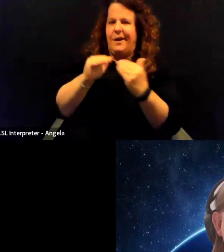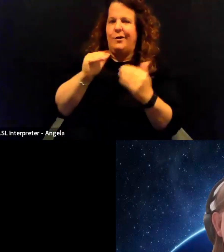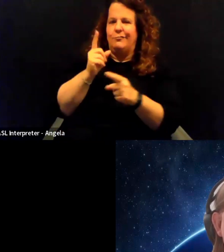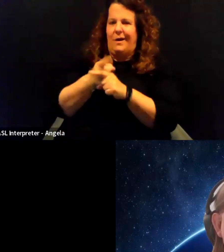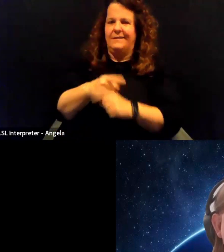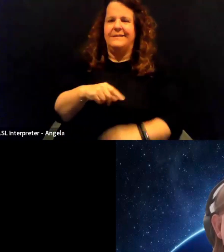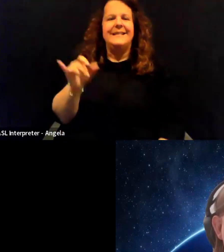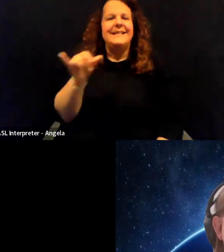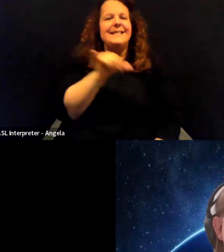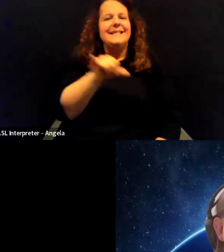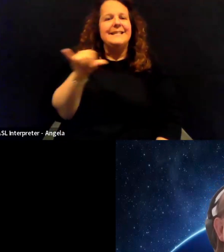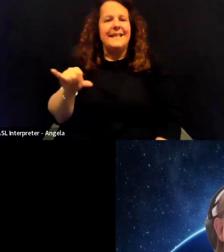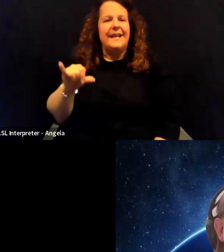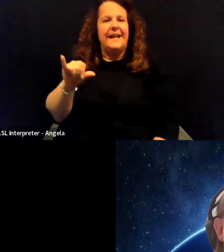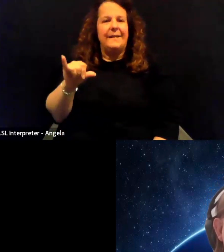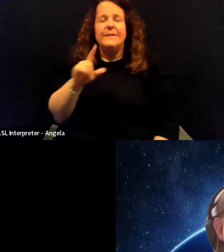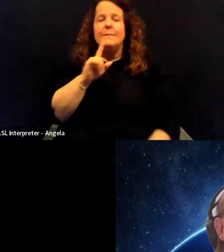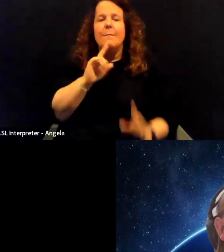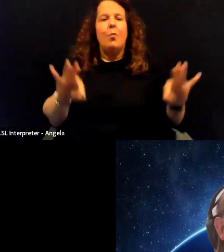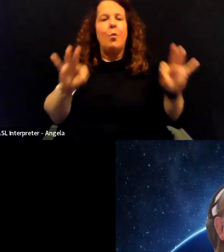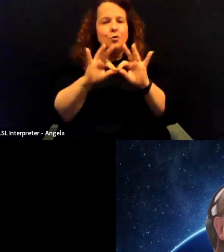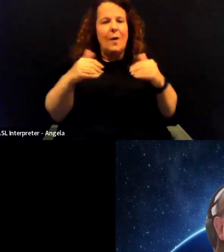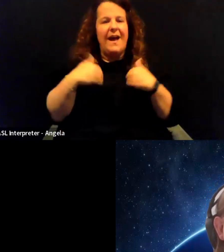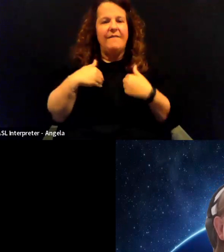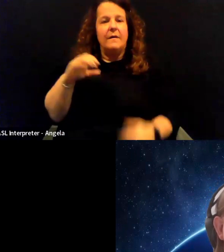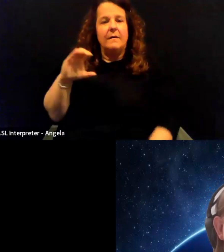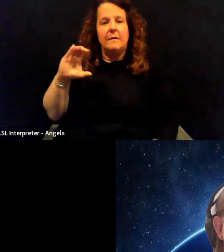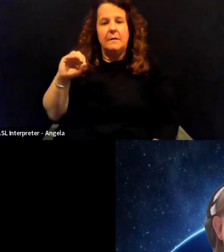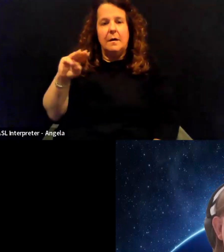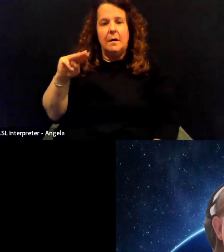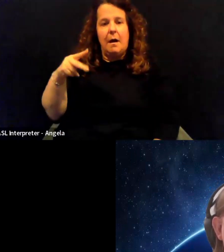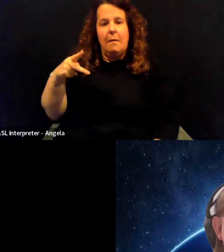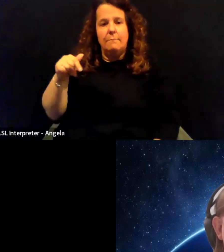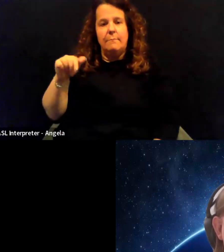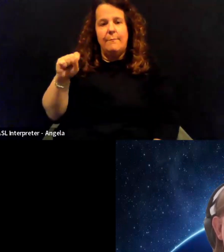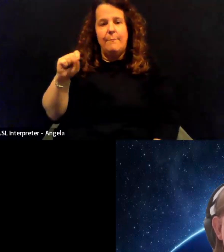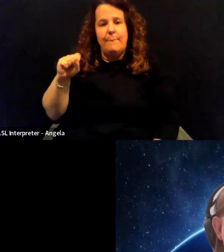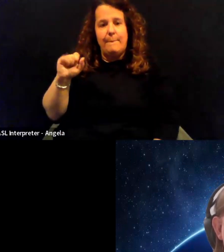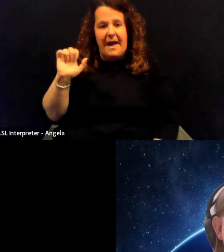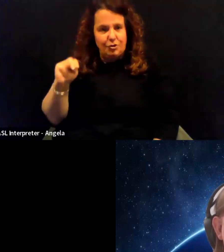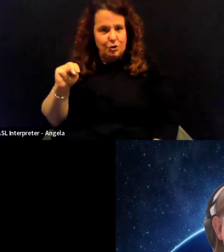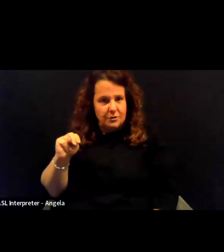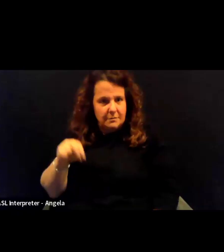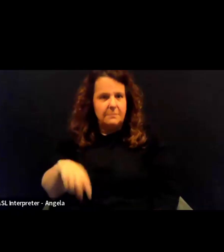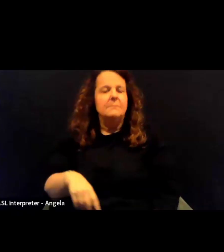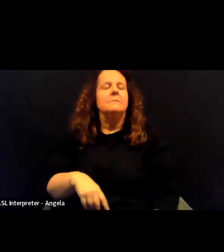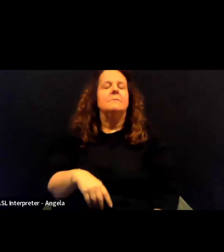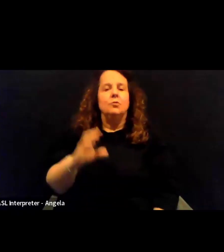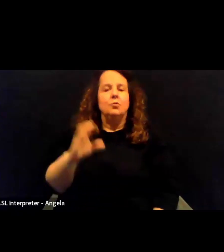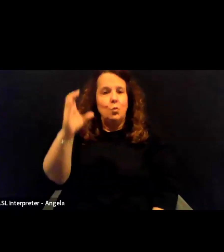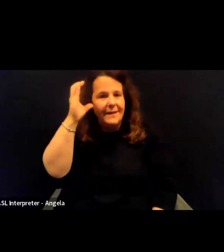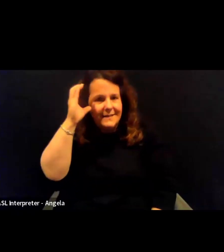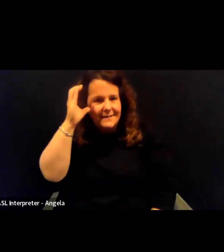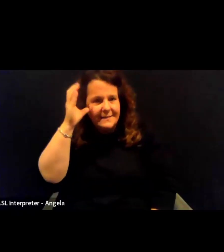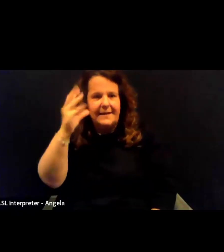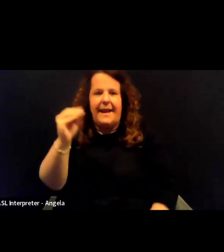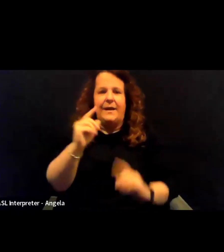said before about compassion, right? Just, you know, having compassionate listening, compassionate communication. This is Chancey.